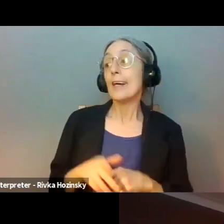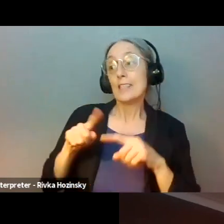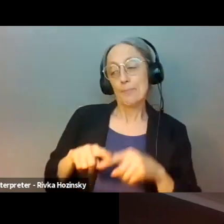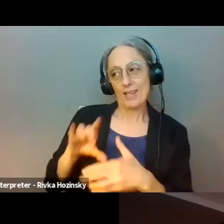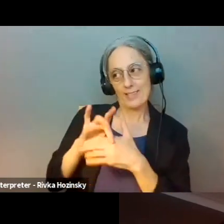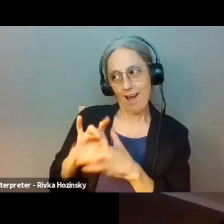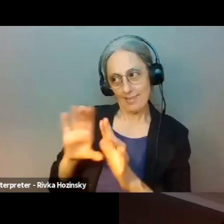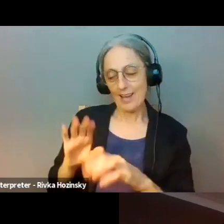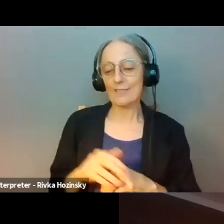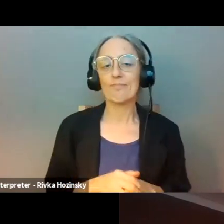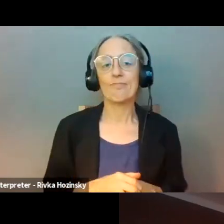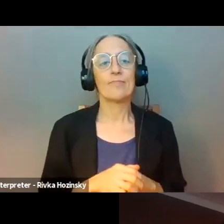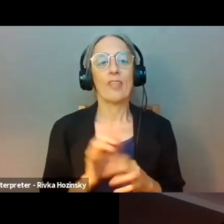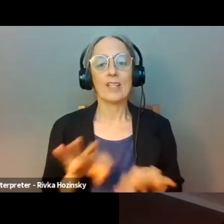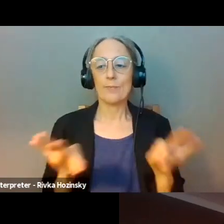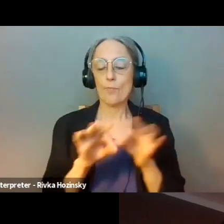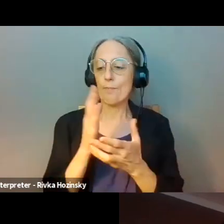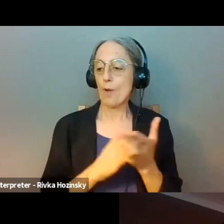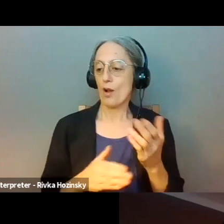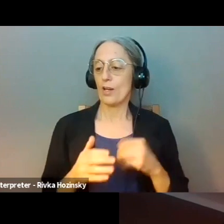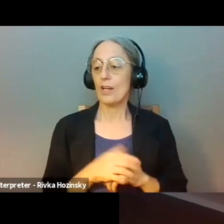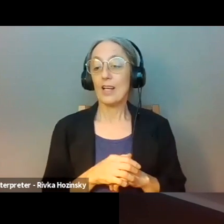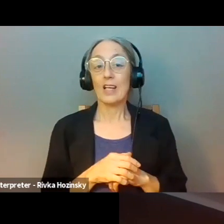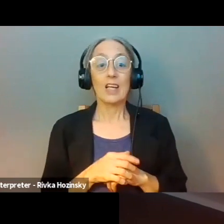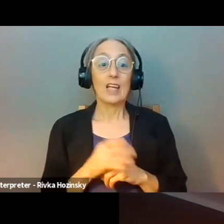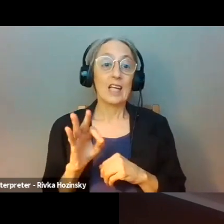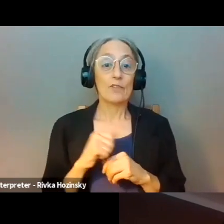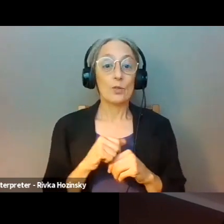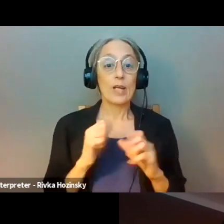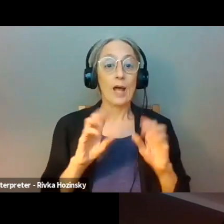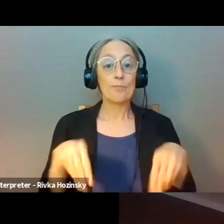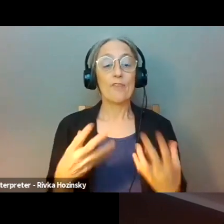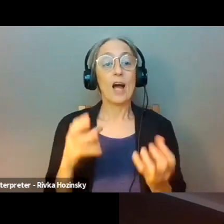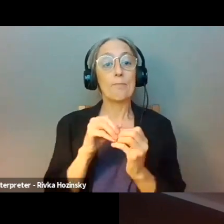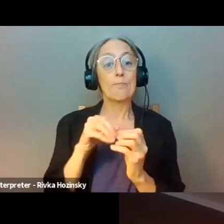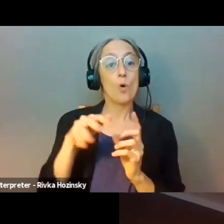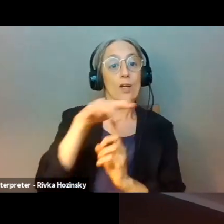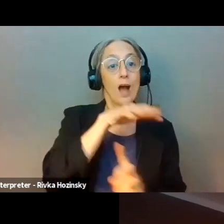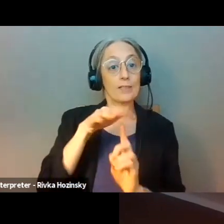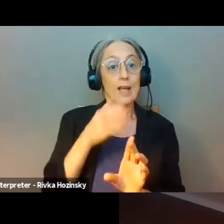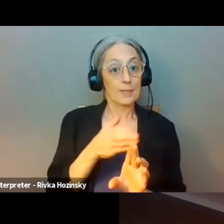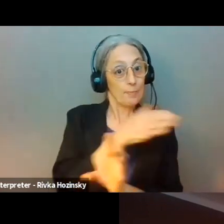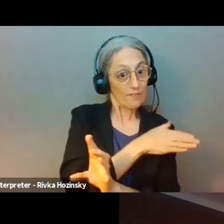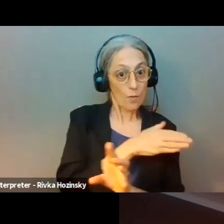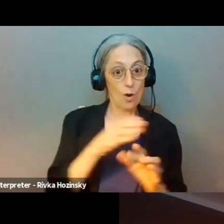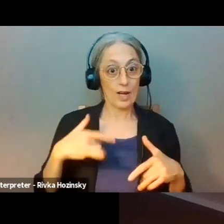If there's opportunities for you to supply more context prior to an engagement. If you're not in a position to